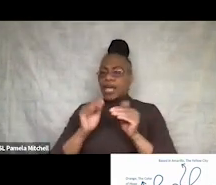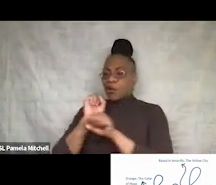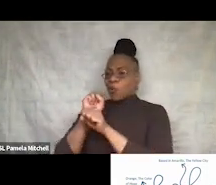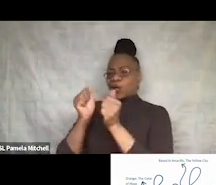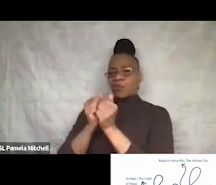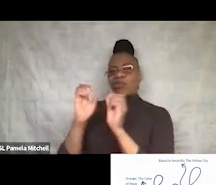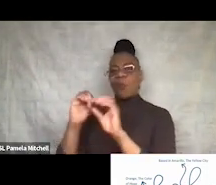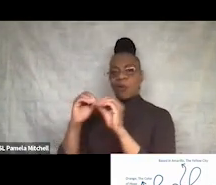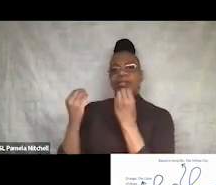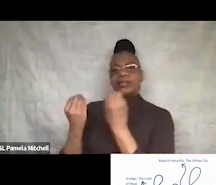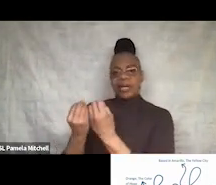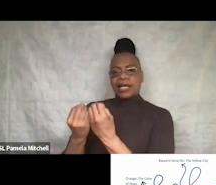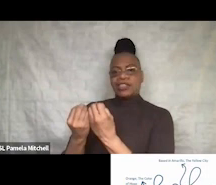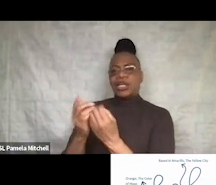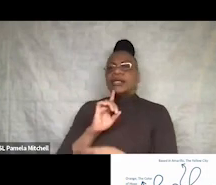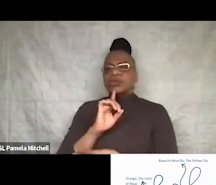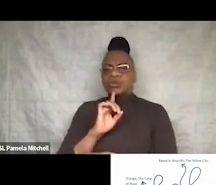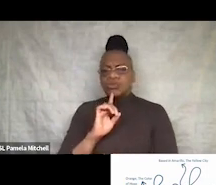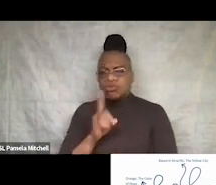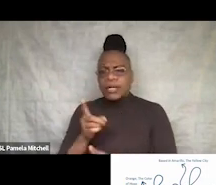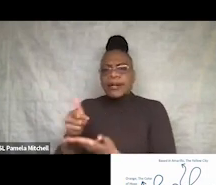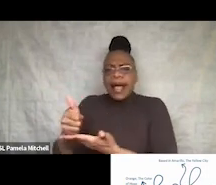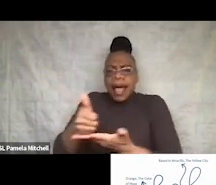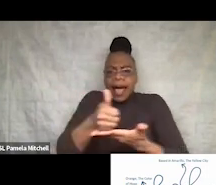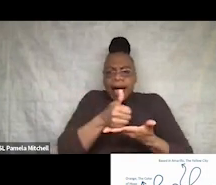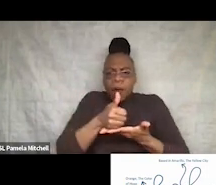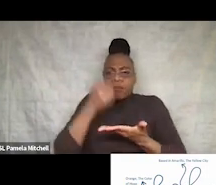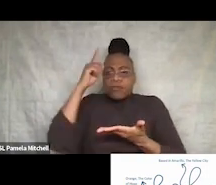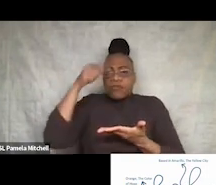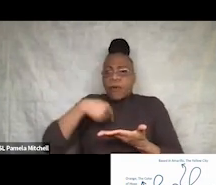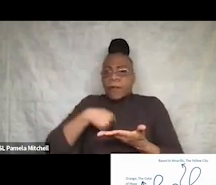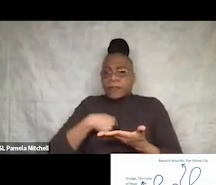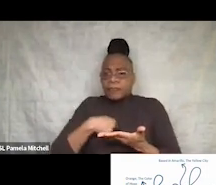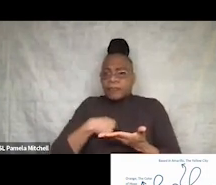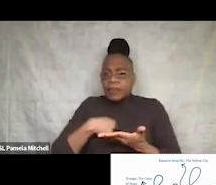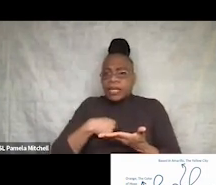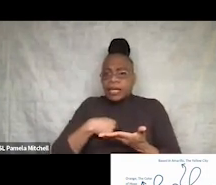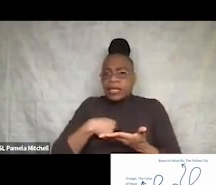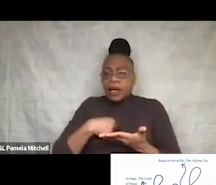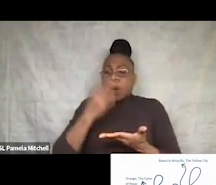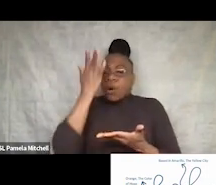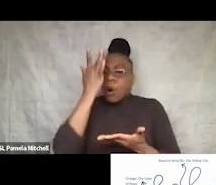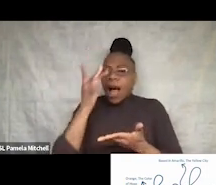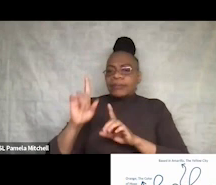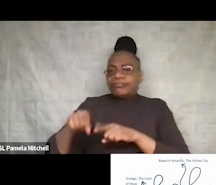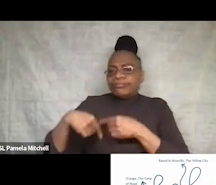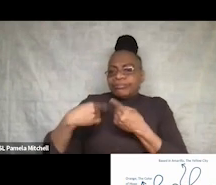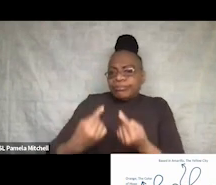and that's been really helpful for me to just, as we're looking at expanding services